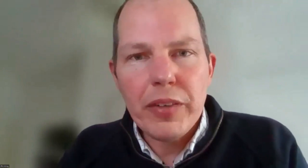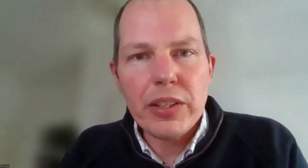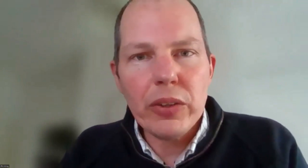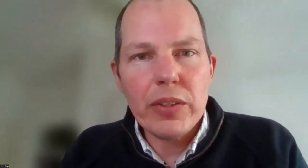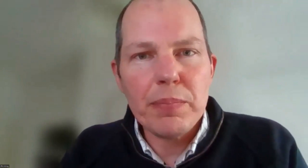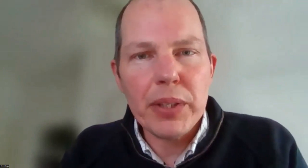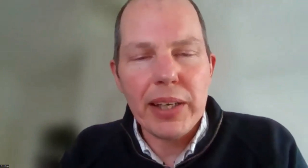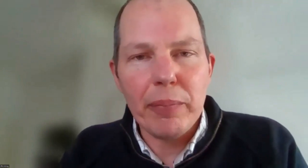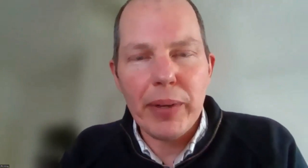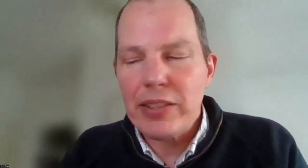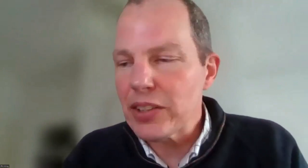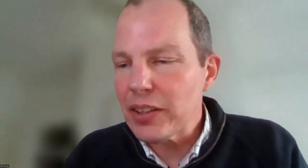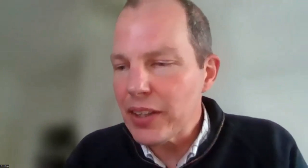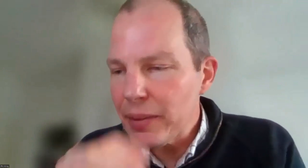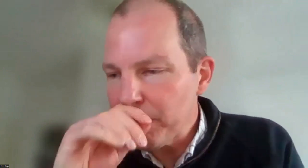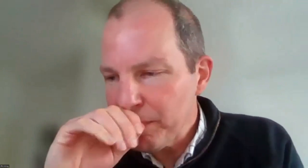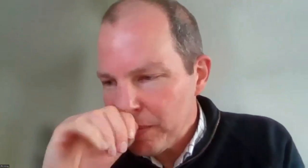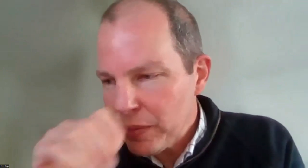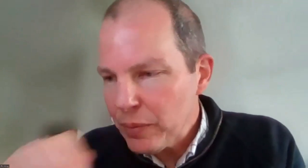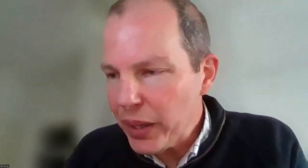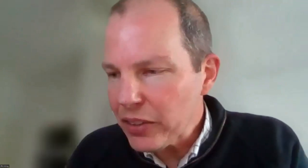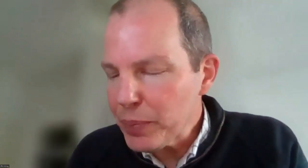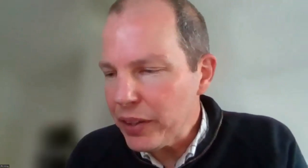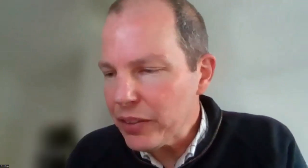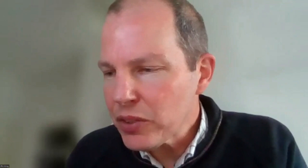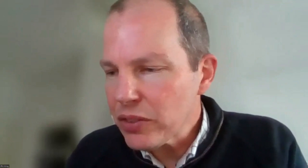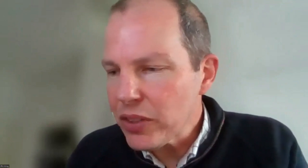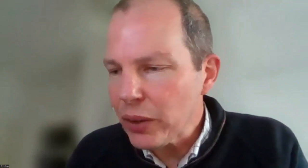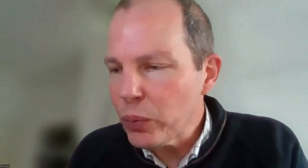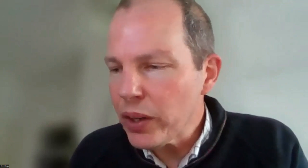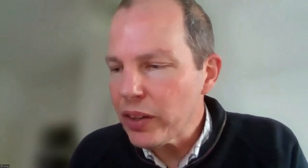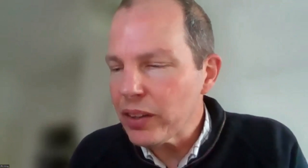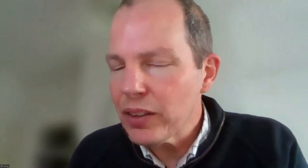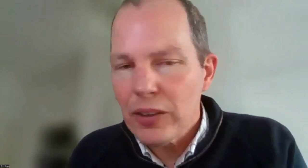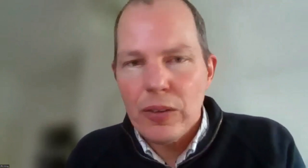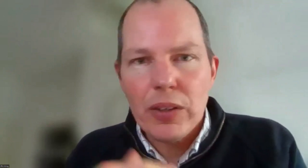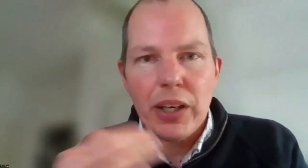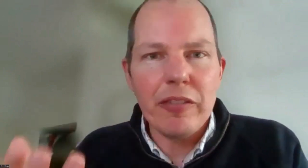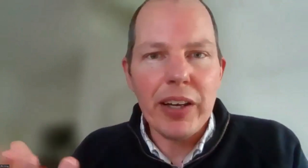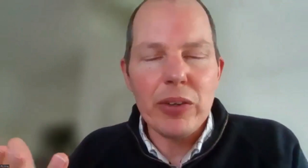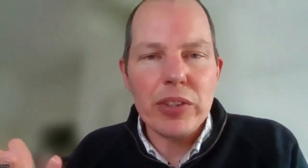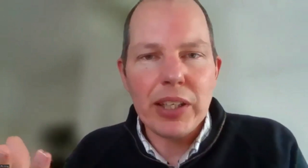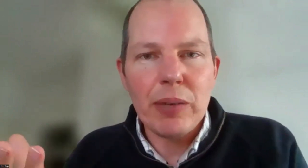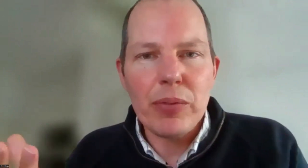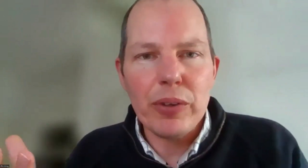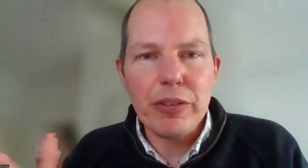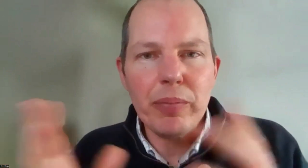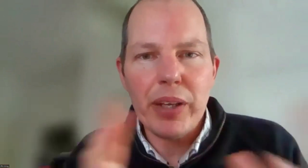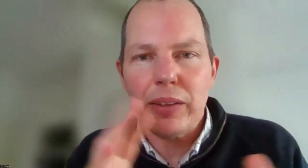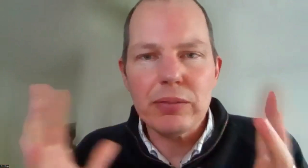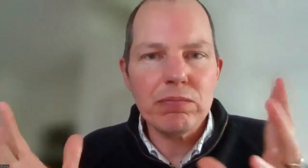so reflecting on this particular passage and my experience I think,what are the kind of values that came through from that